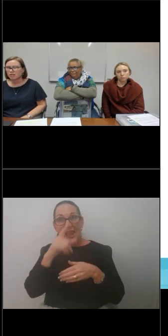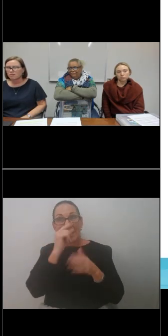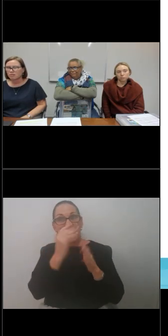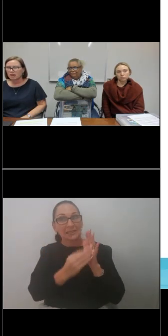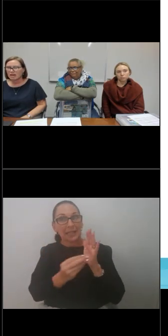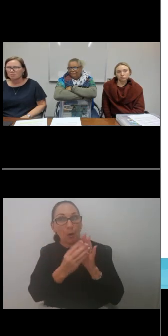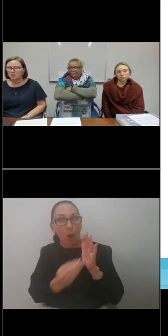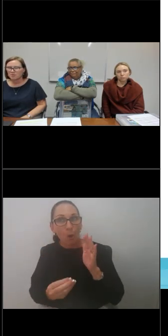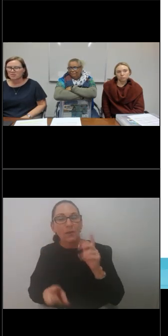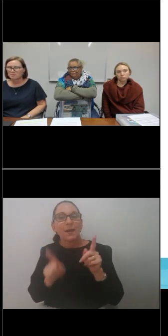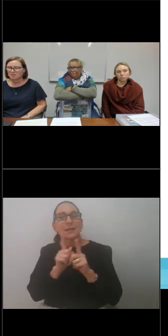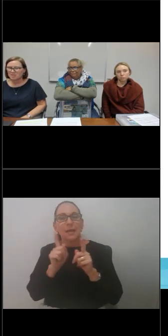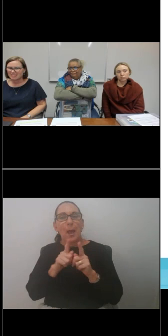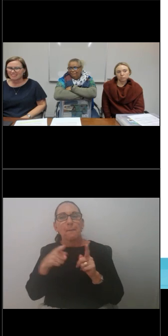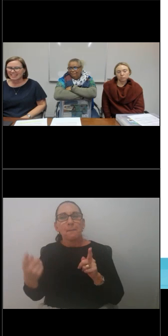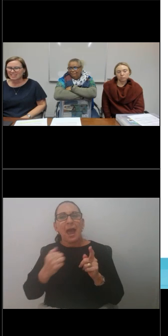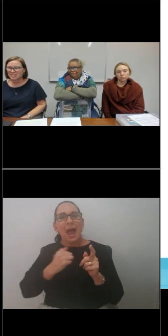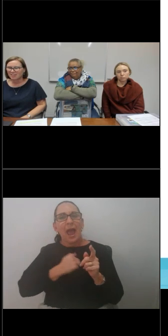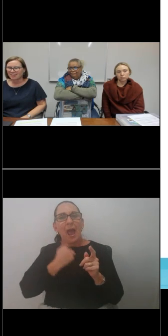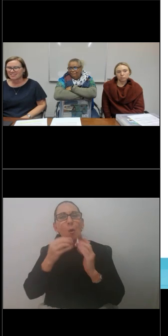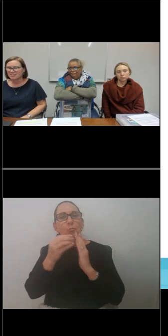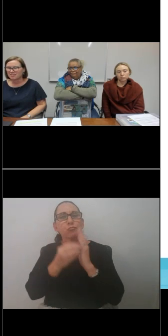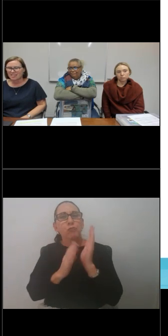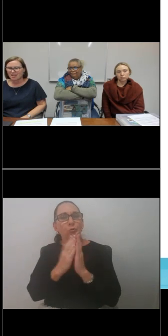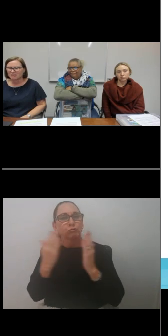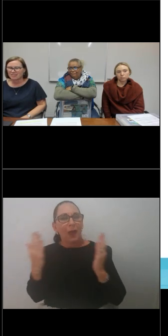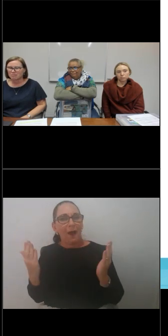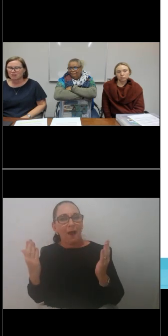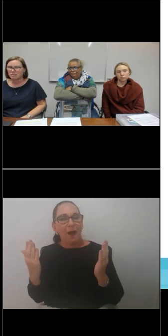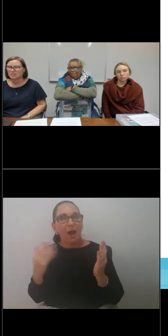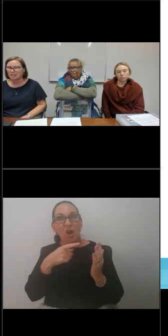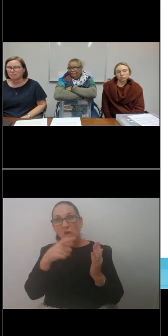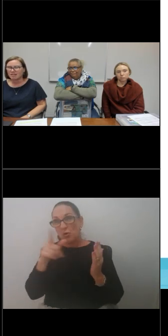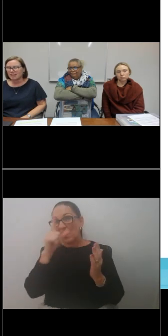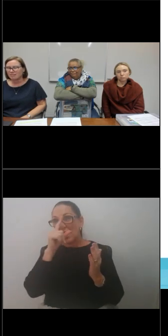of our Blurred Borders brochure in case you'd like to send that on to anyone in your team if they're